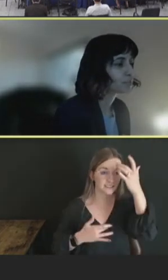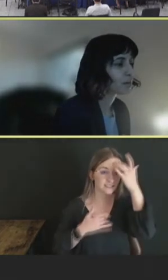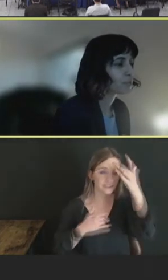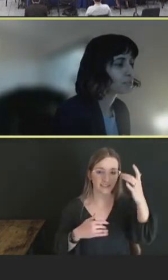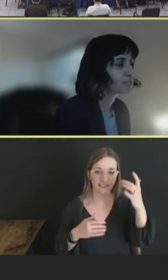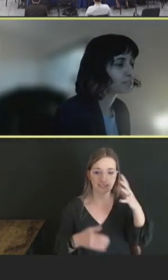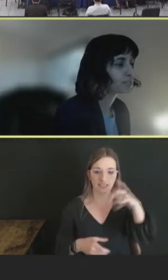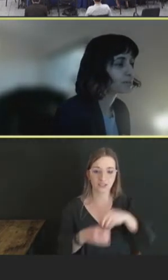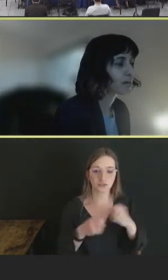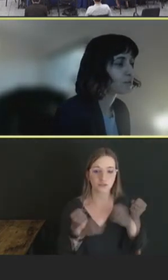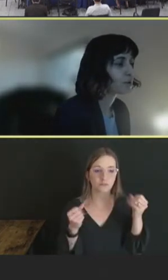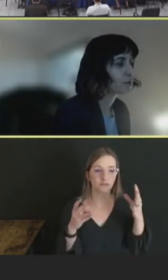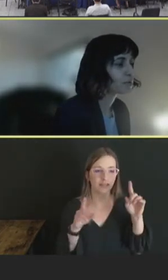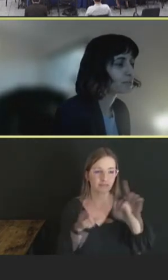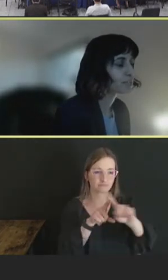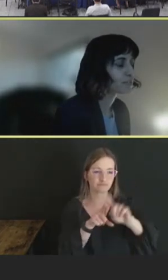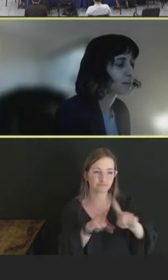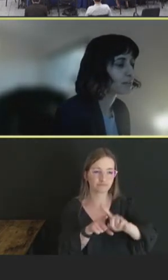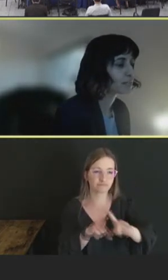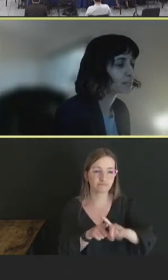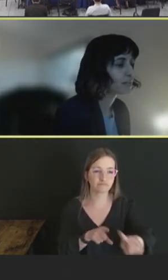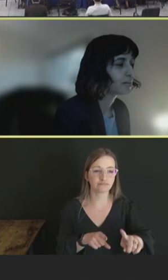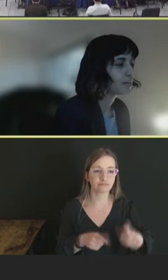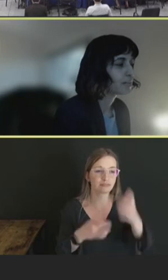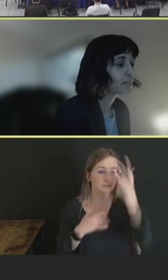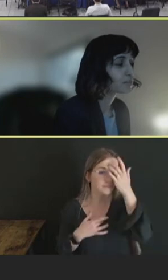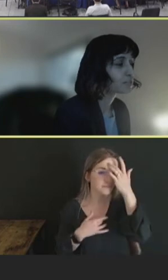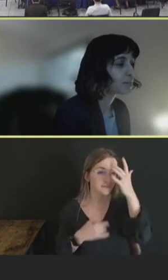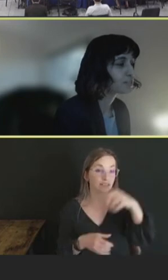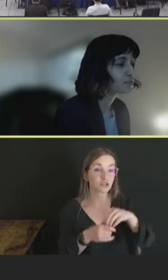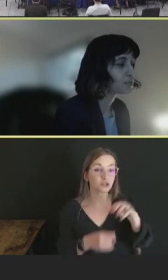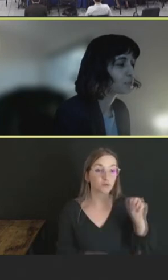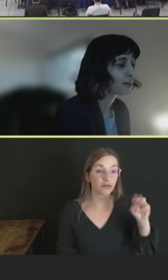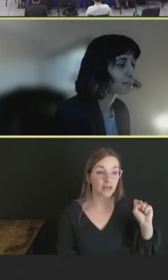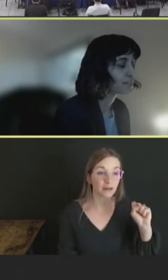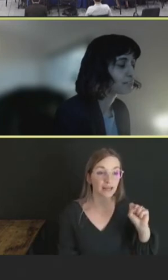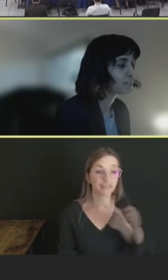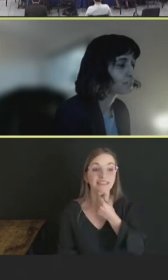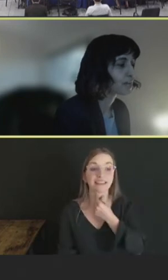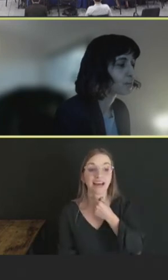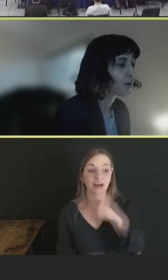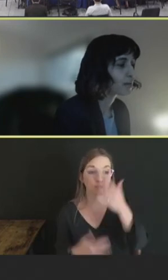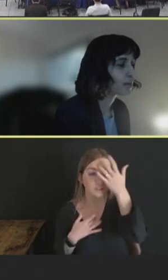thyroid disease, and autoimmune encephalitis. The association between vaccination and chronic